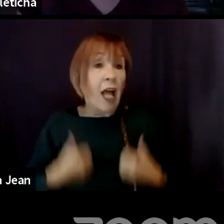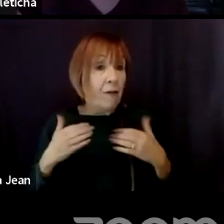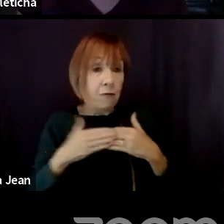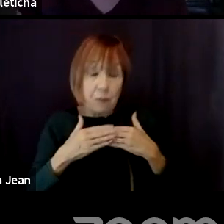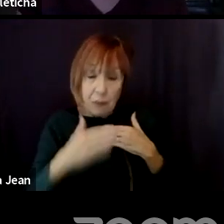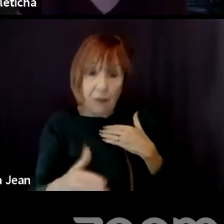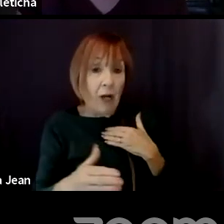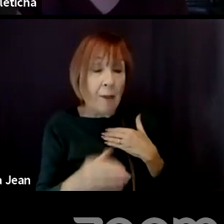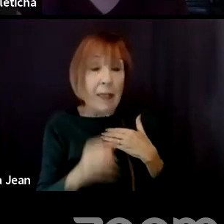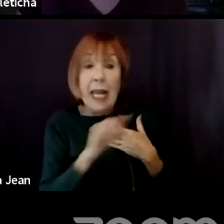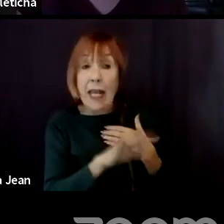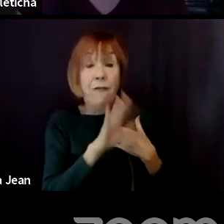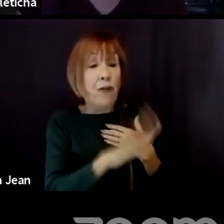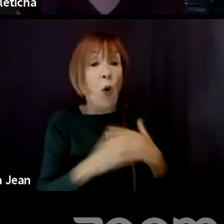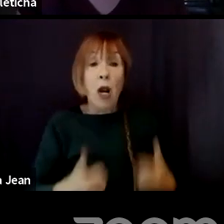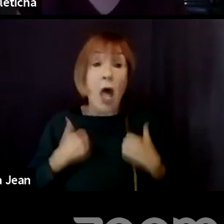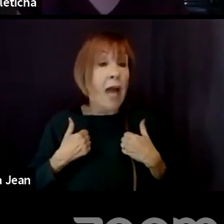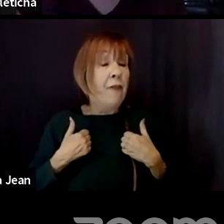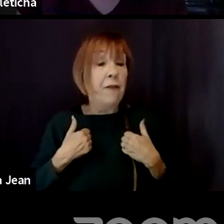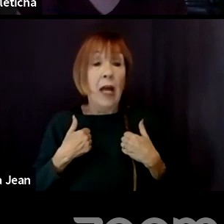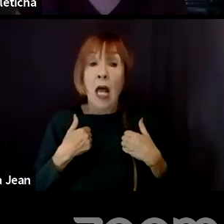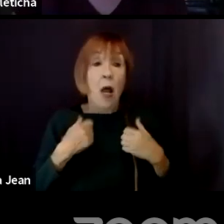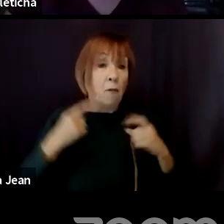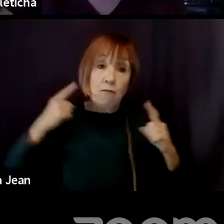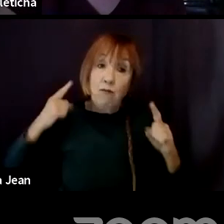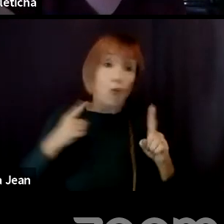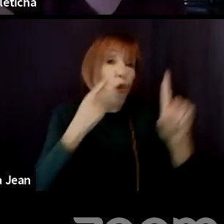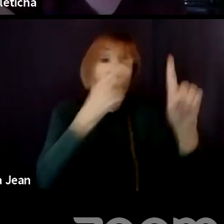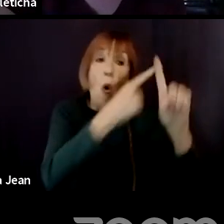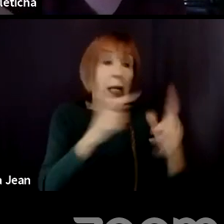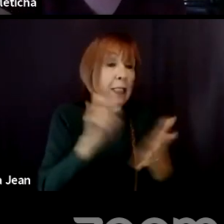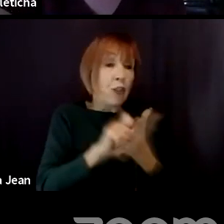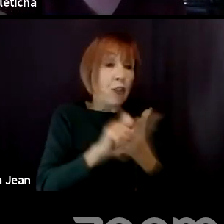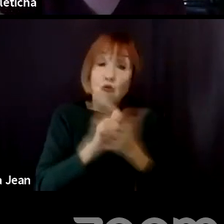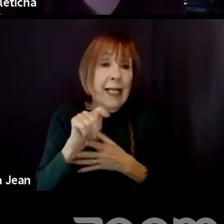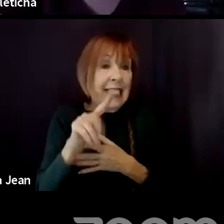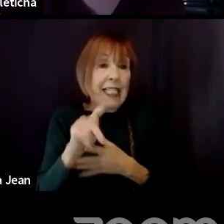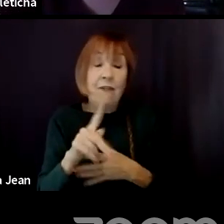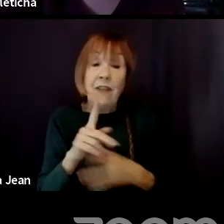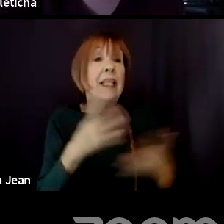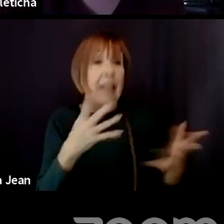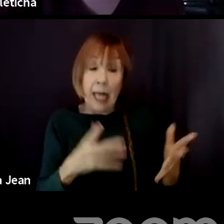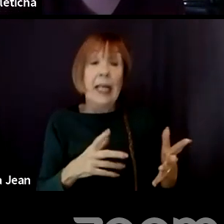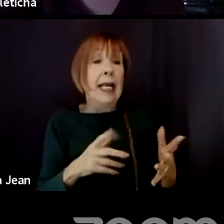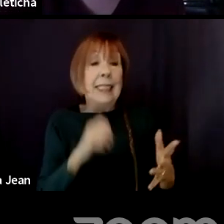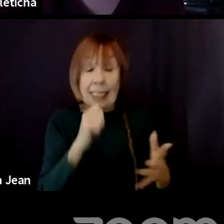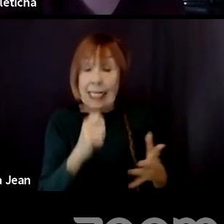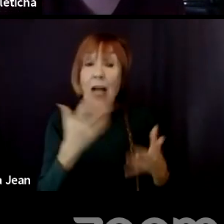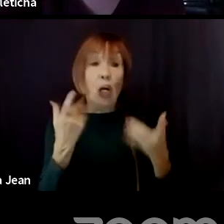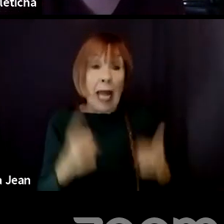if that's your life's work, it's gonna take a minute and that's okay. And you need to like, have relationships,